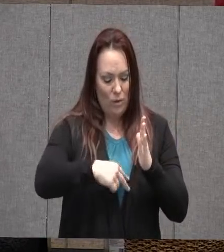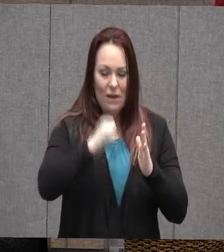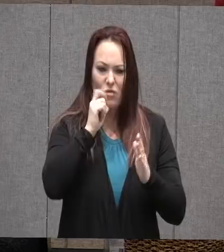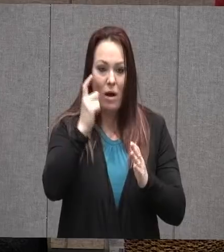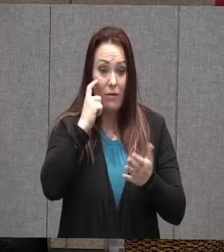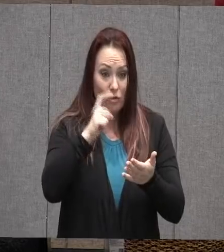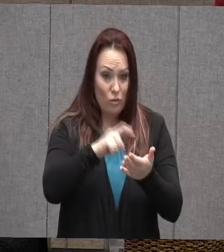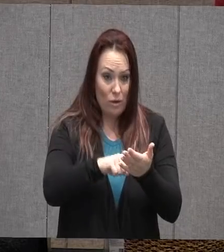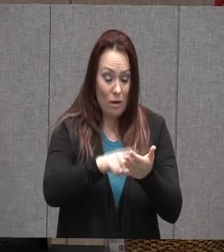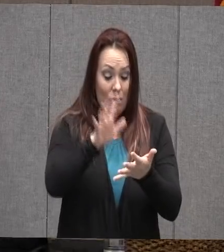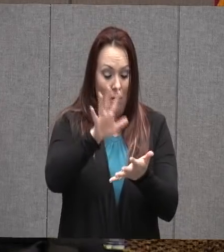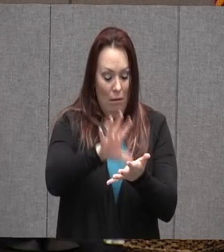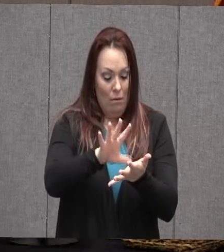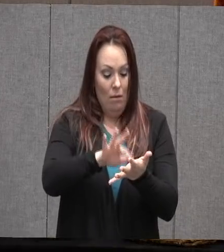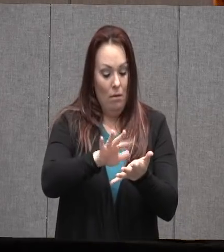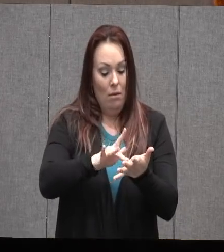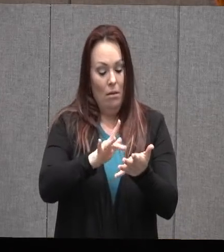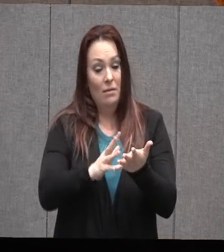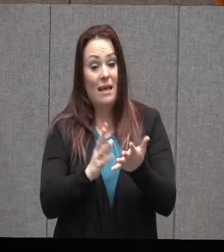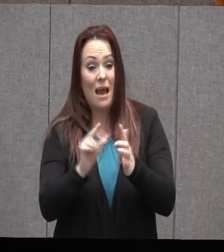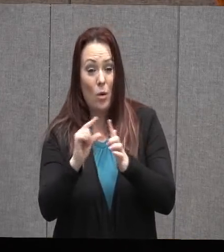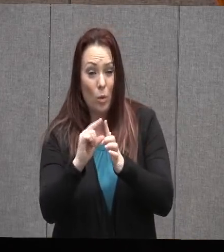You can start blending some of those sounds together.